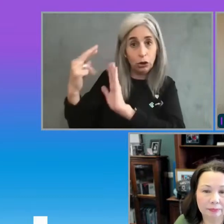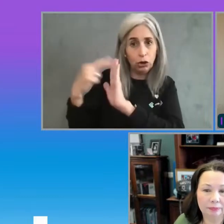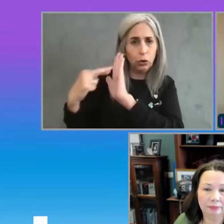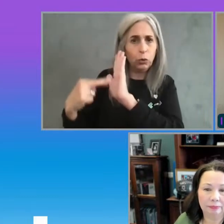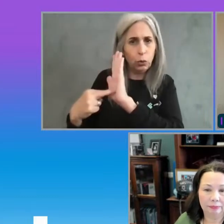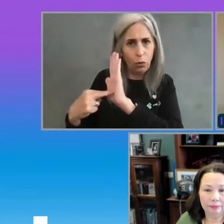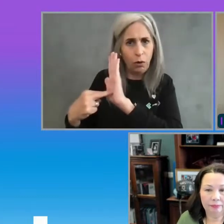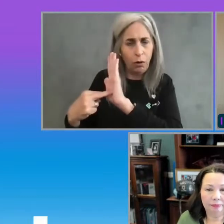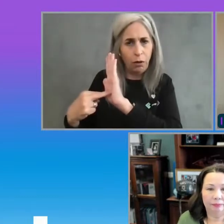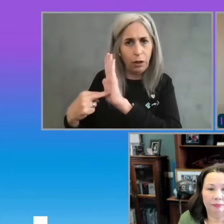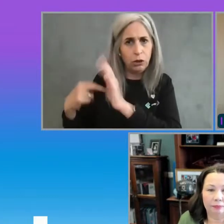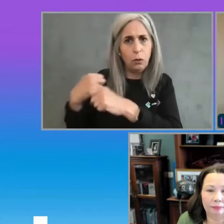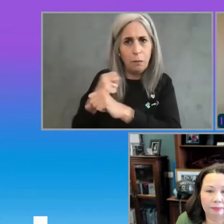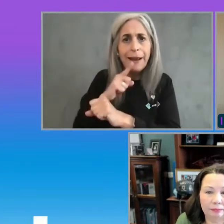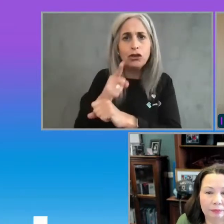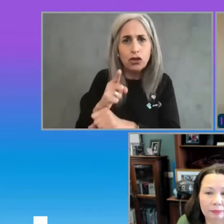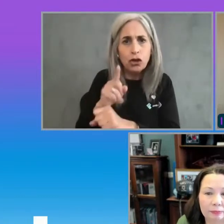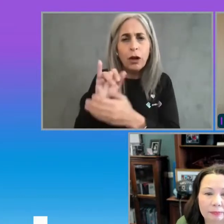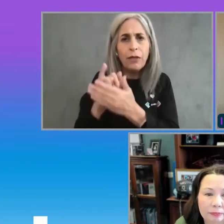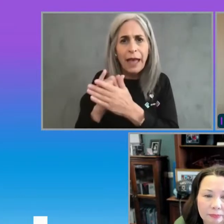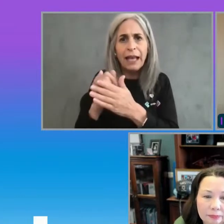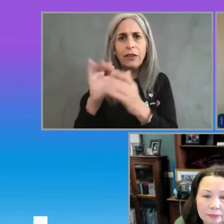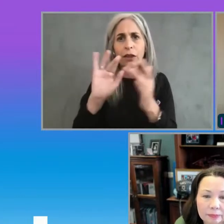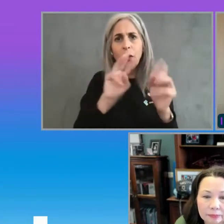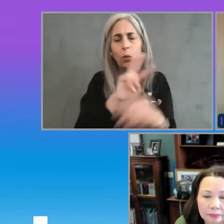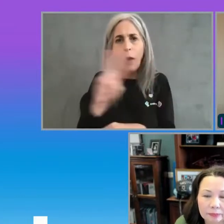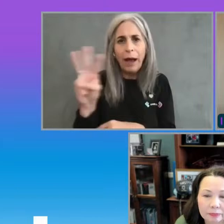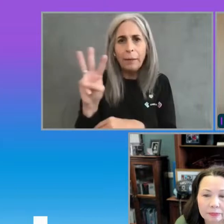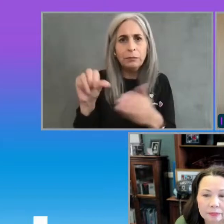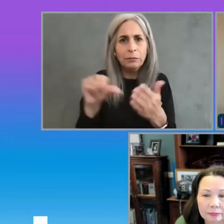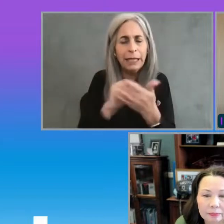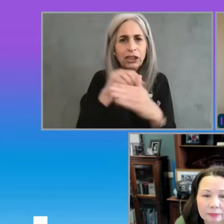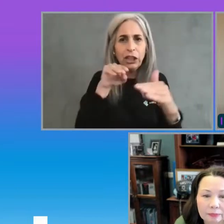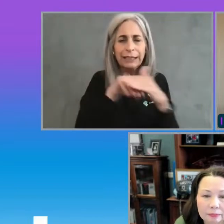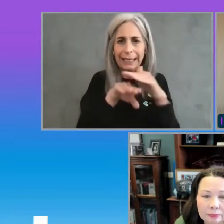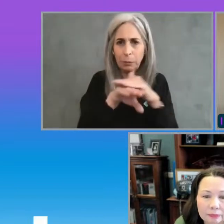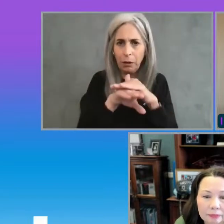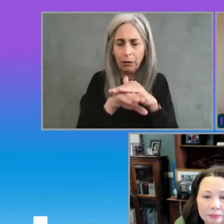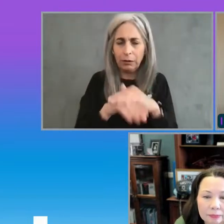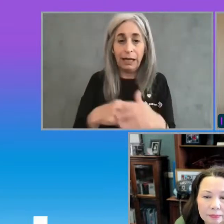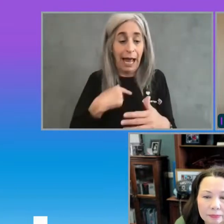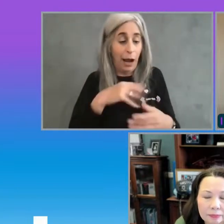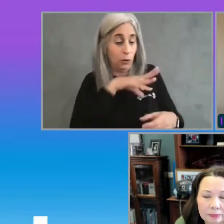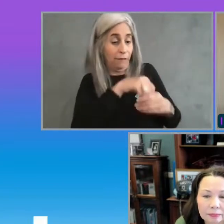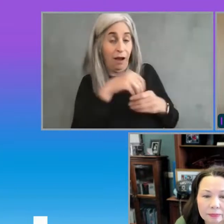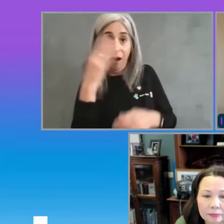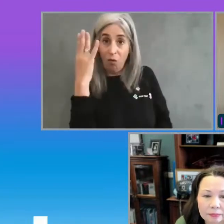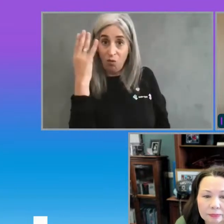a rule to make sure that it is accessible. I got involved